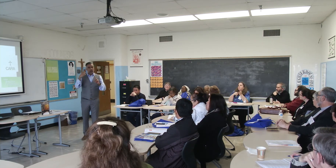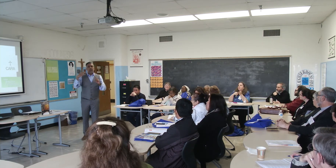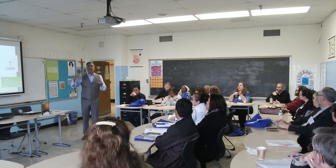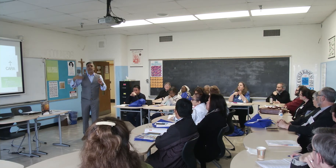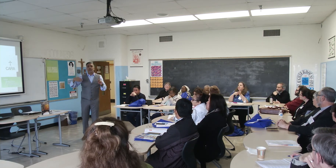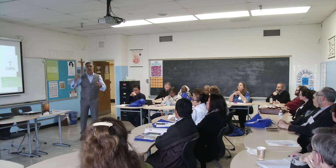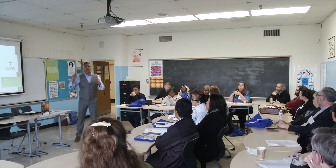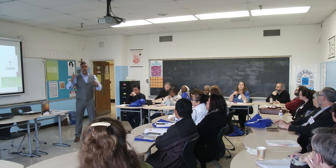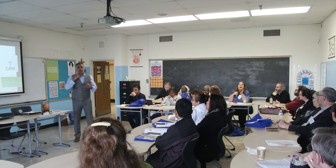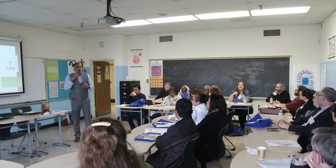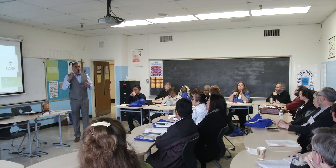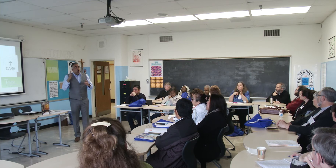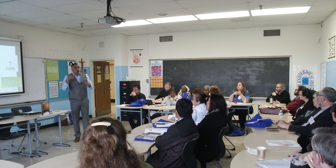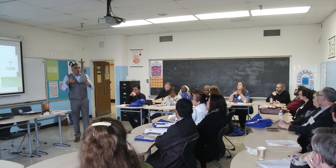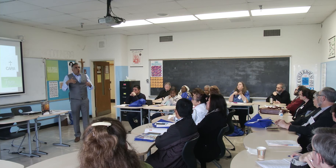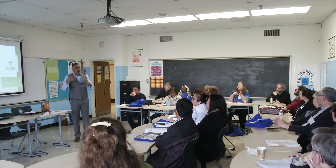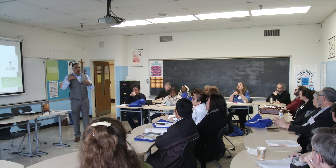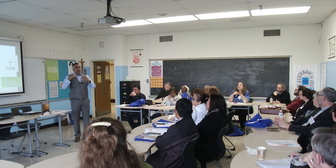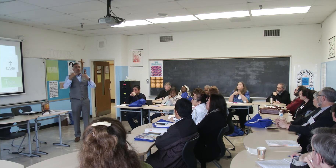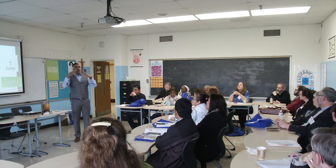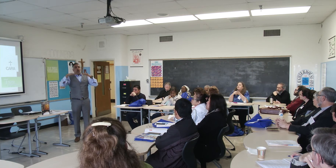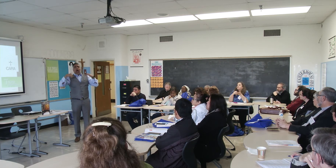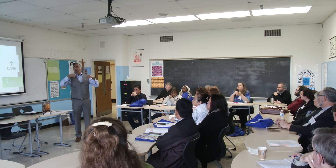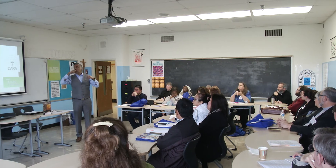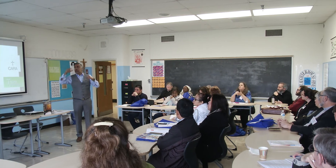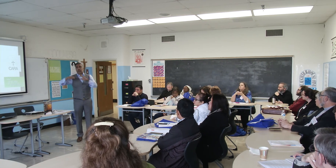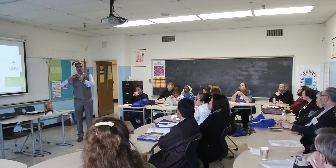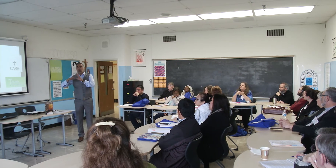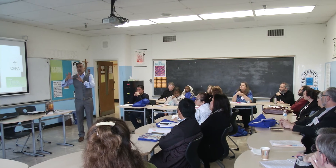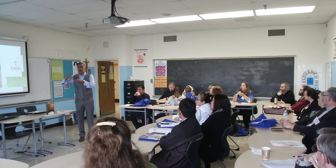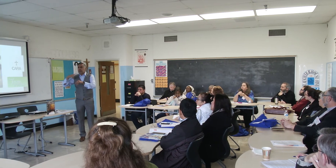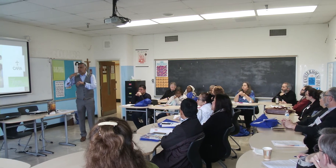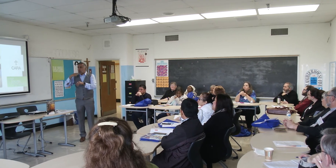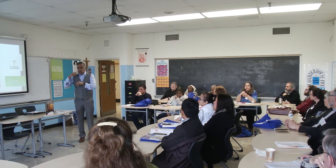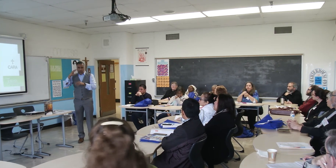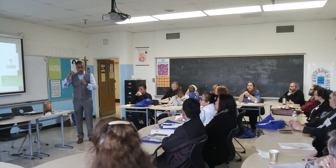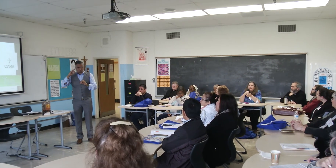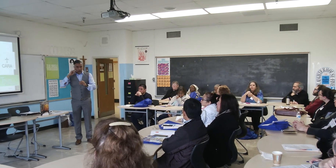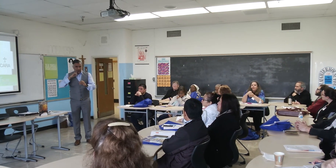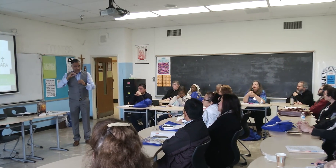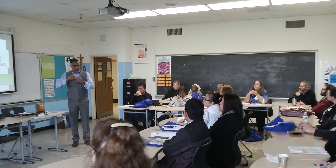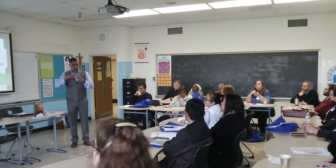you know in a variety of settings, you know, "we don't need to have interpreters, because we don't have any deaf people in our community," and they don't think,